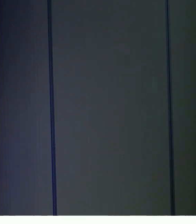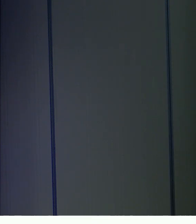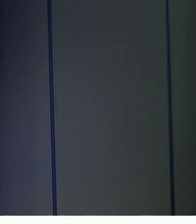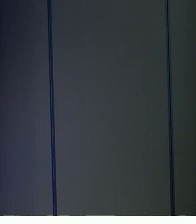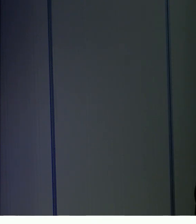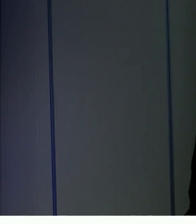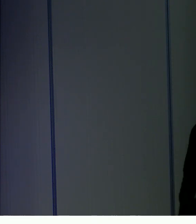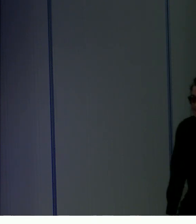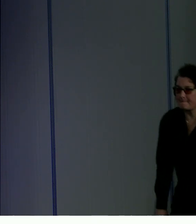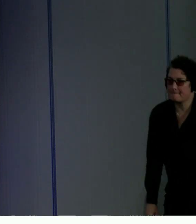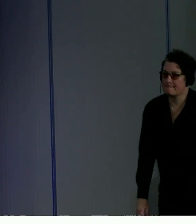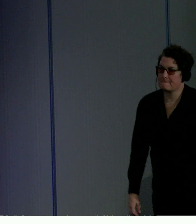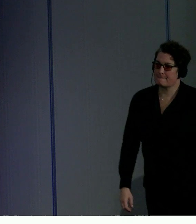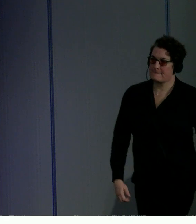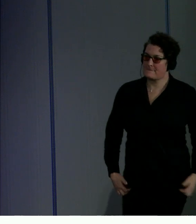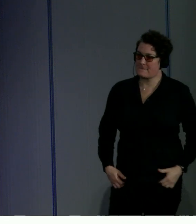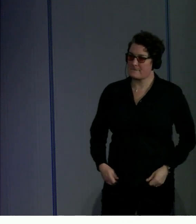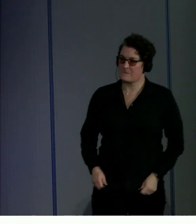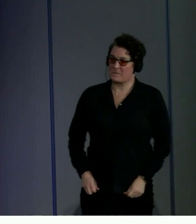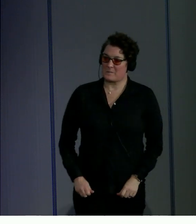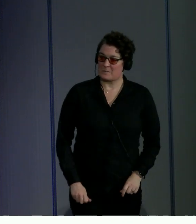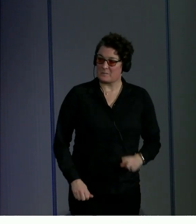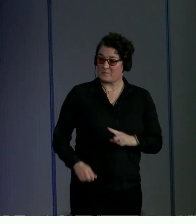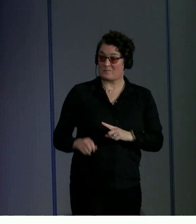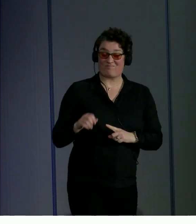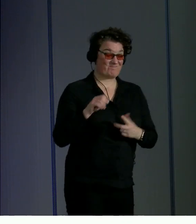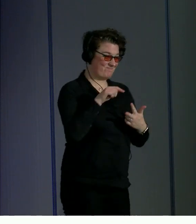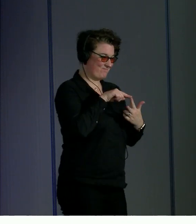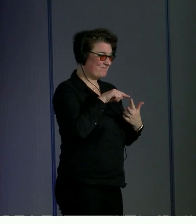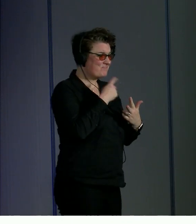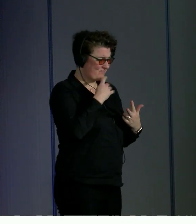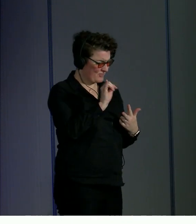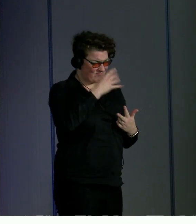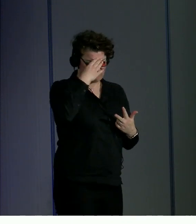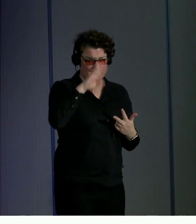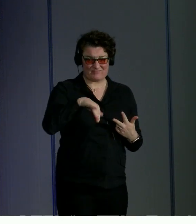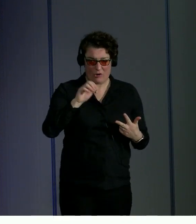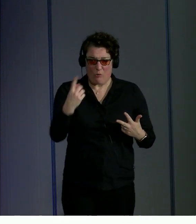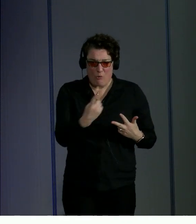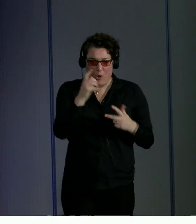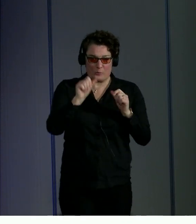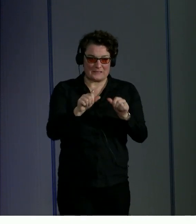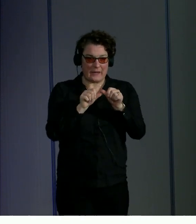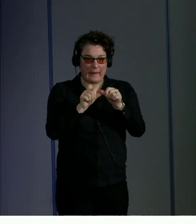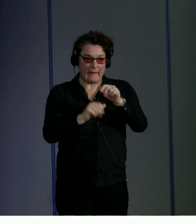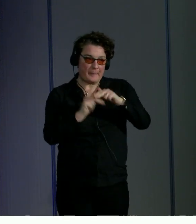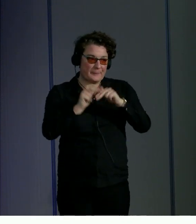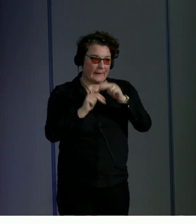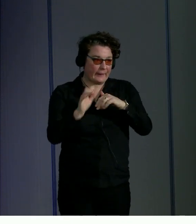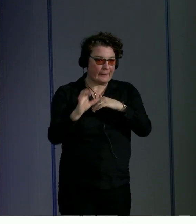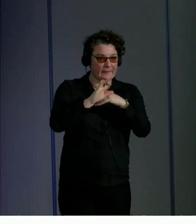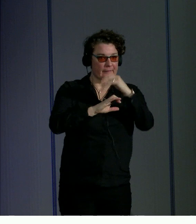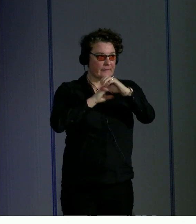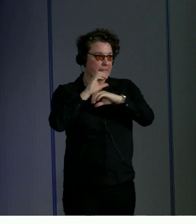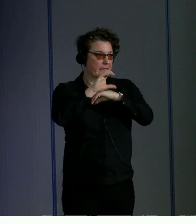And you can see that you can always build on these, you know, if you were making a list of